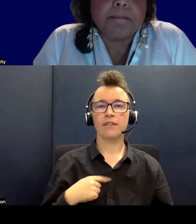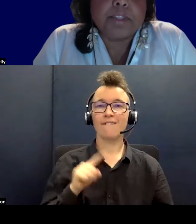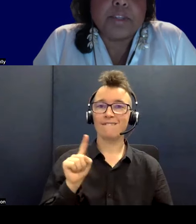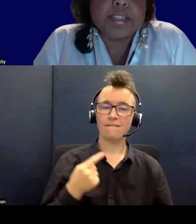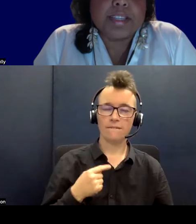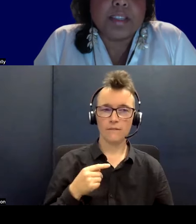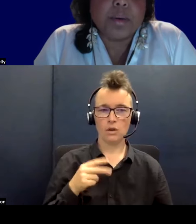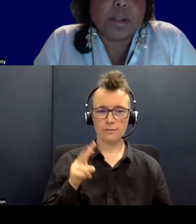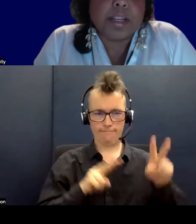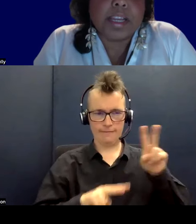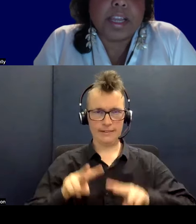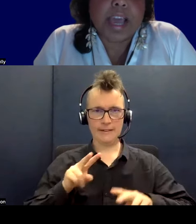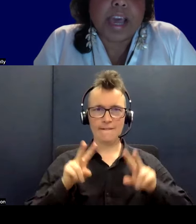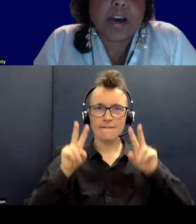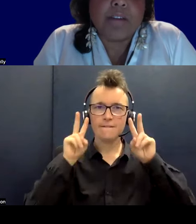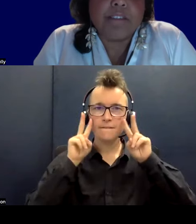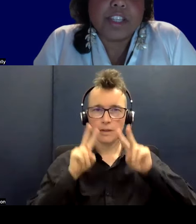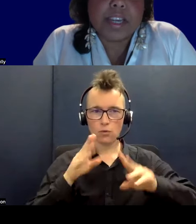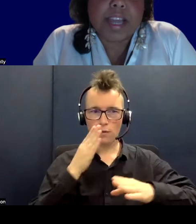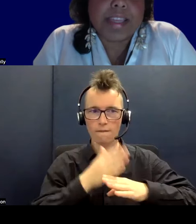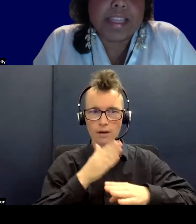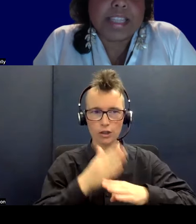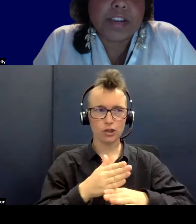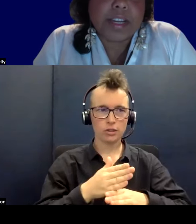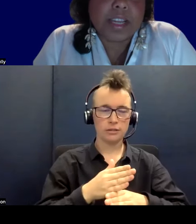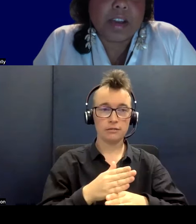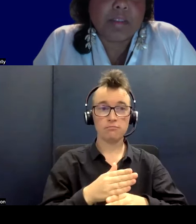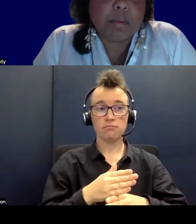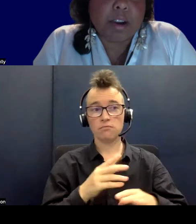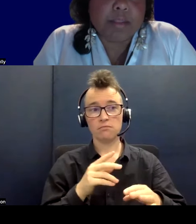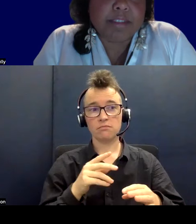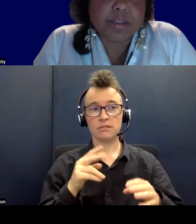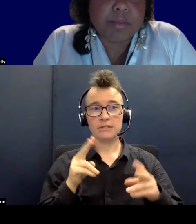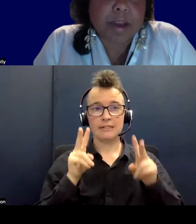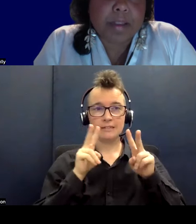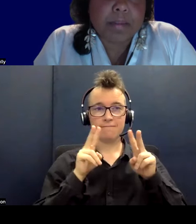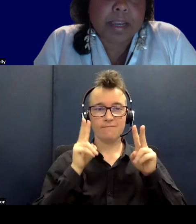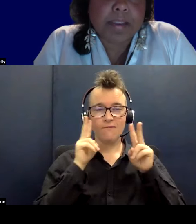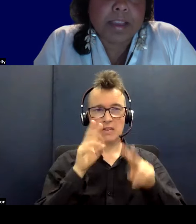to assess the quality of vision and the integrity of the primary visual pathway,